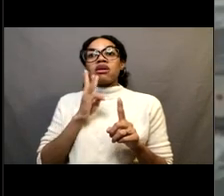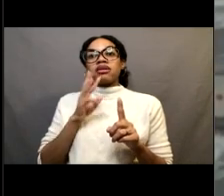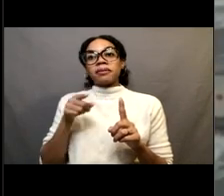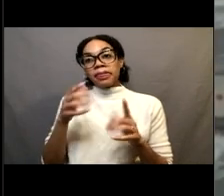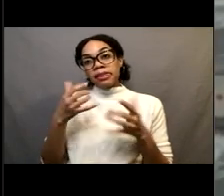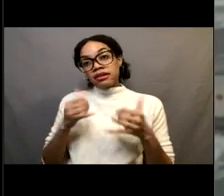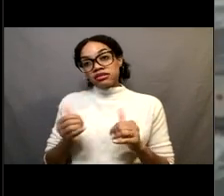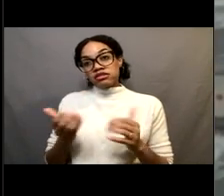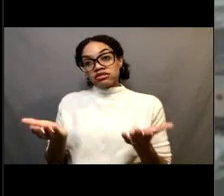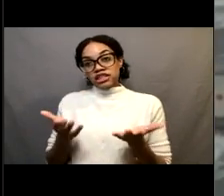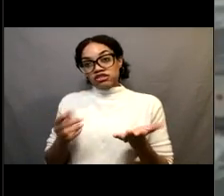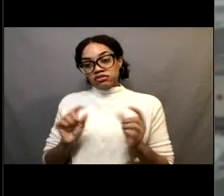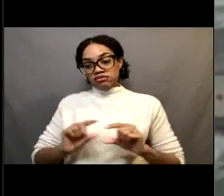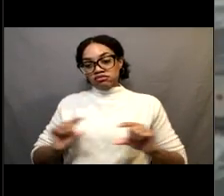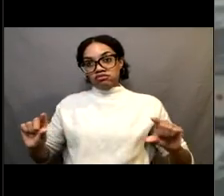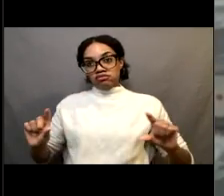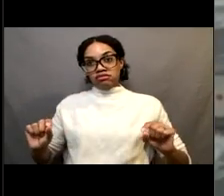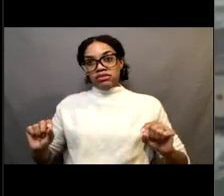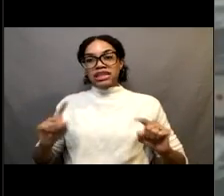but it's not moving.